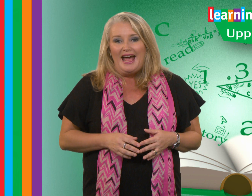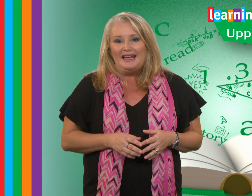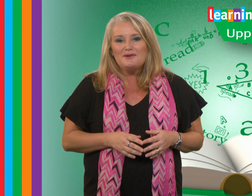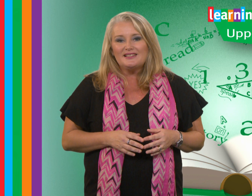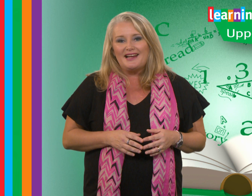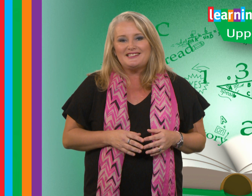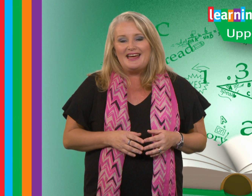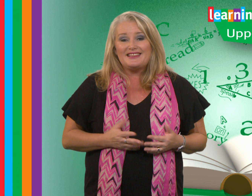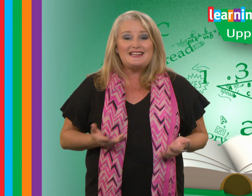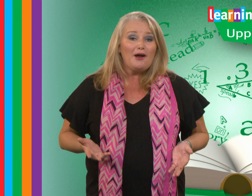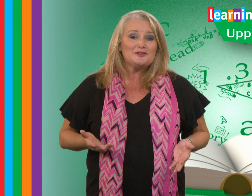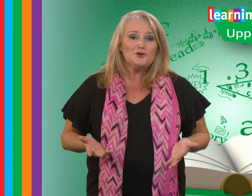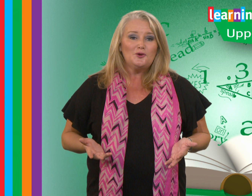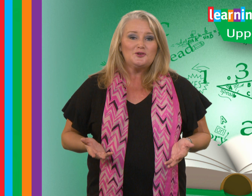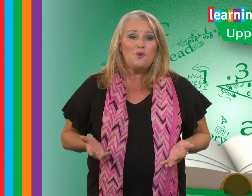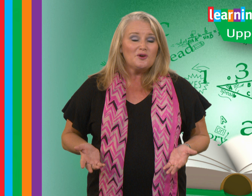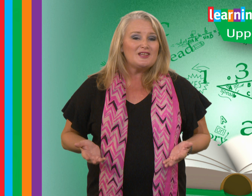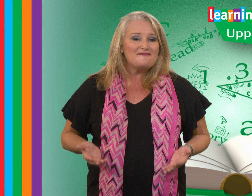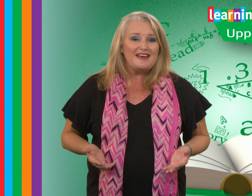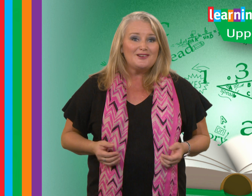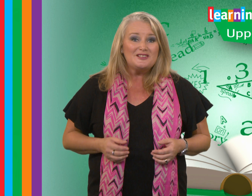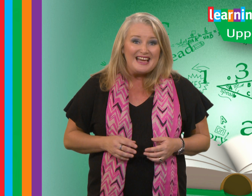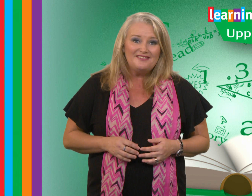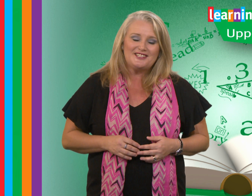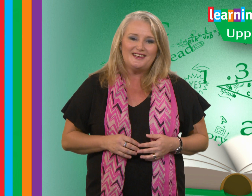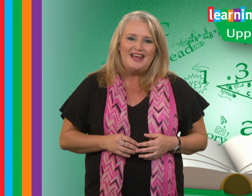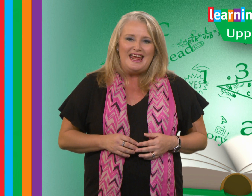and he was allowed to take the day off school to watch the event on television.